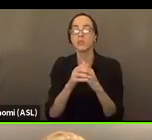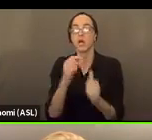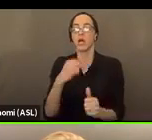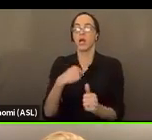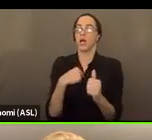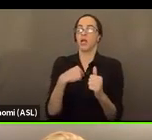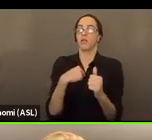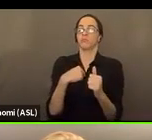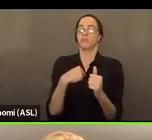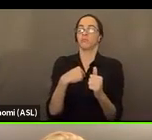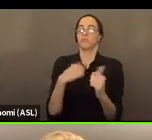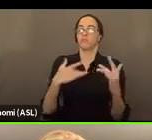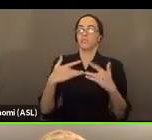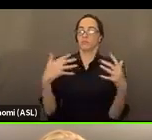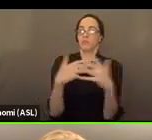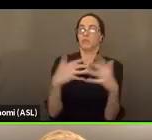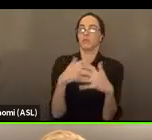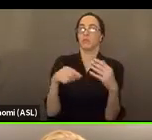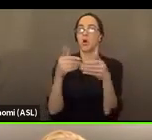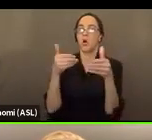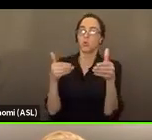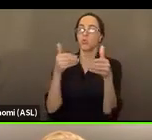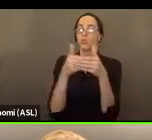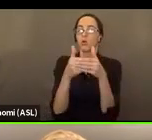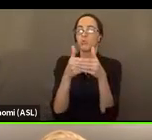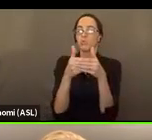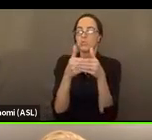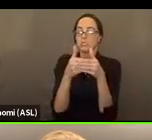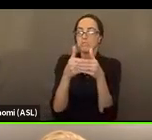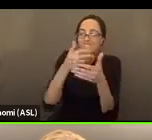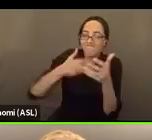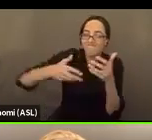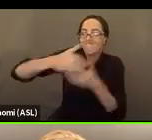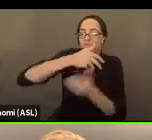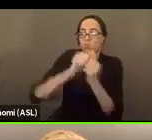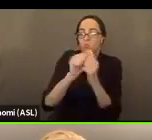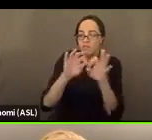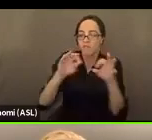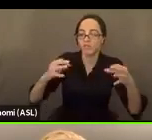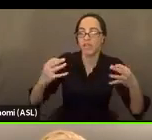and also the communal shelters where can i evacuate to that is most safe